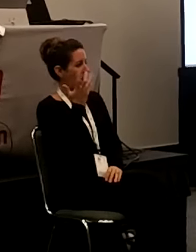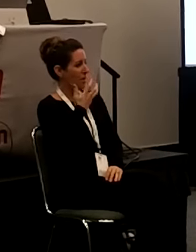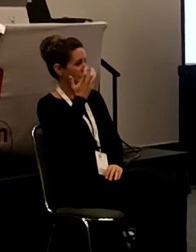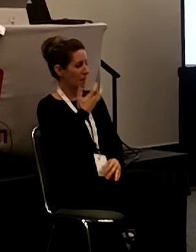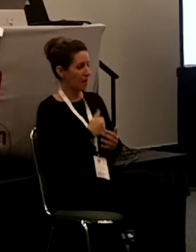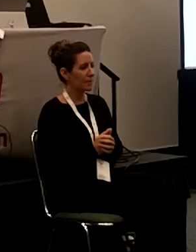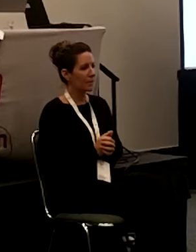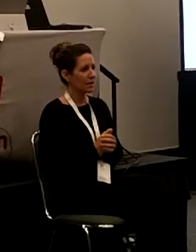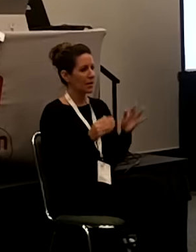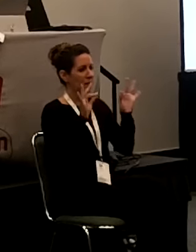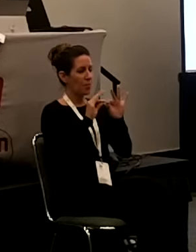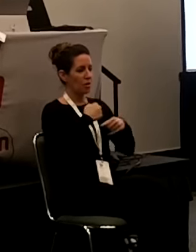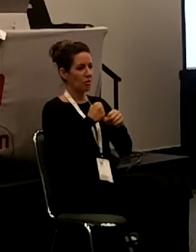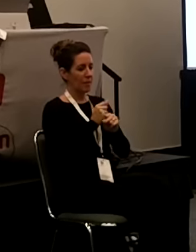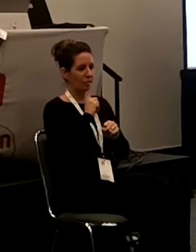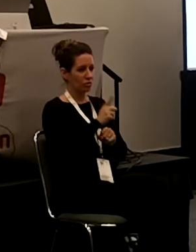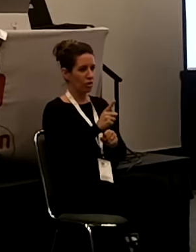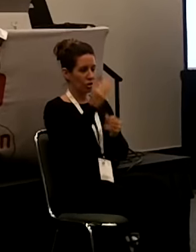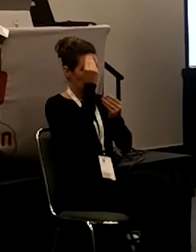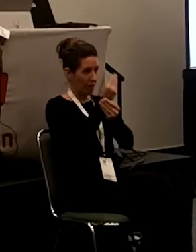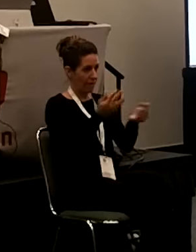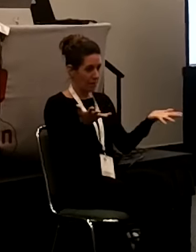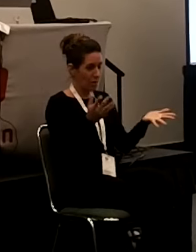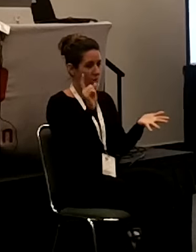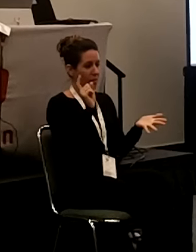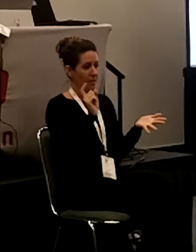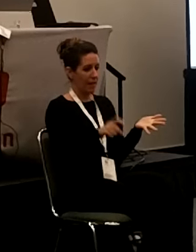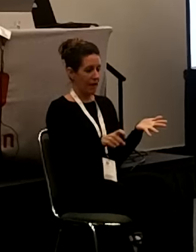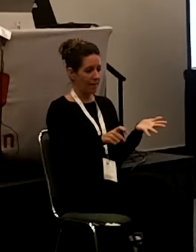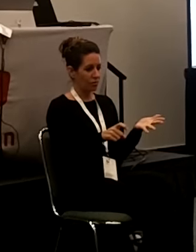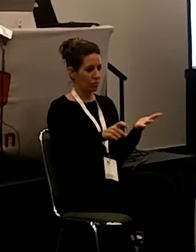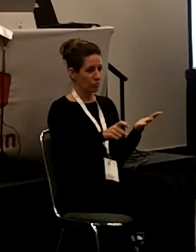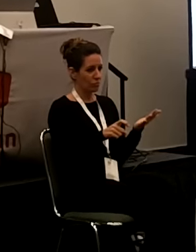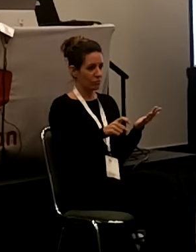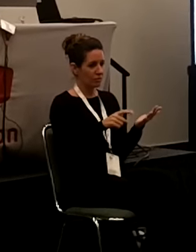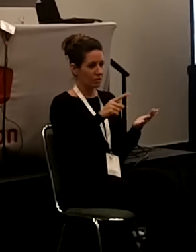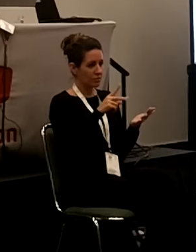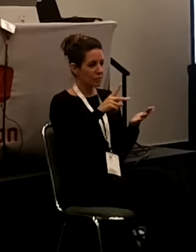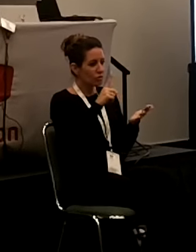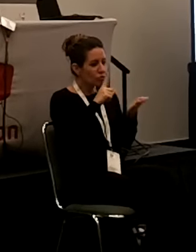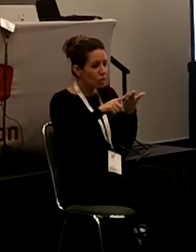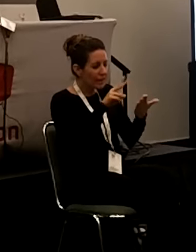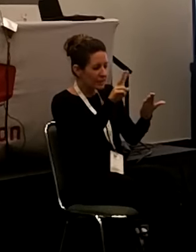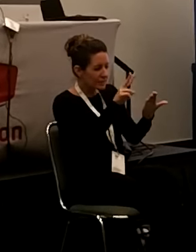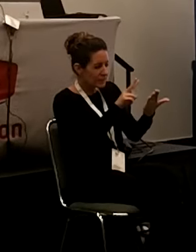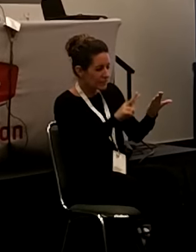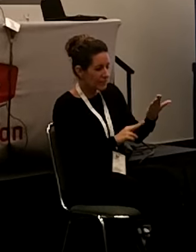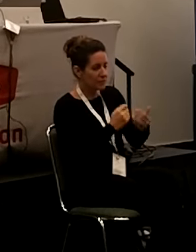Make sure you let them know that they have to actually look at it, just to be safe.